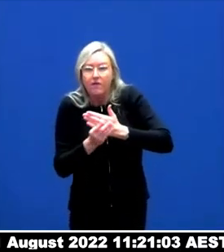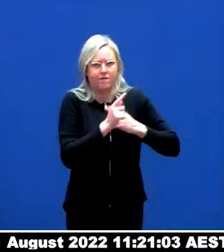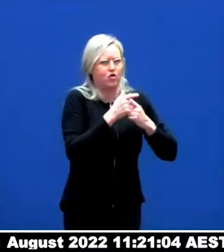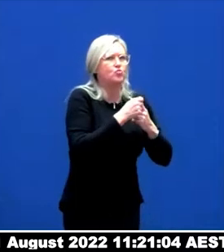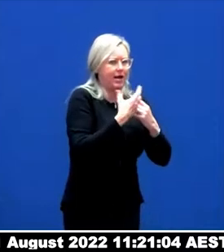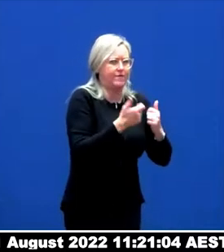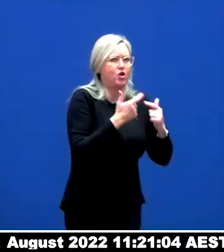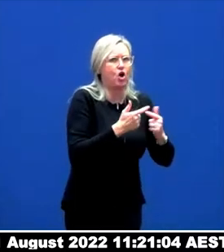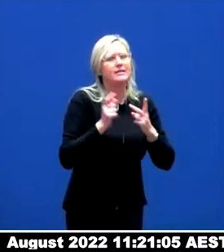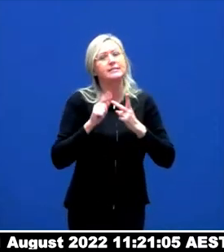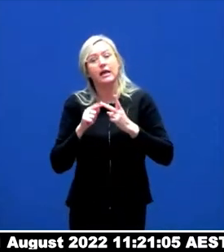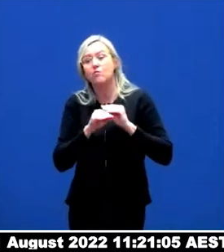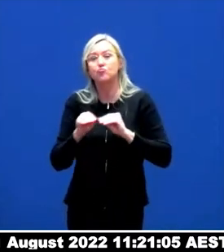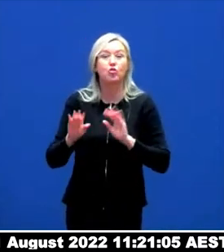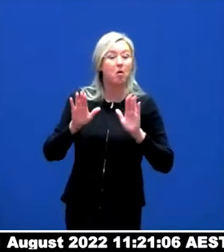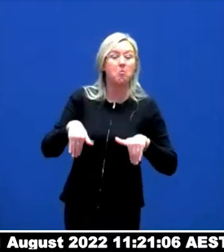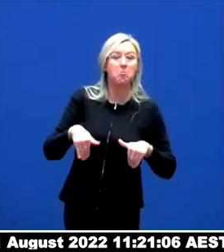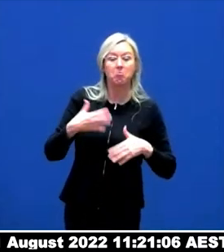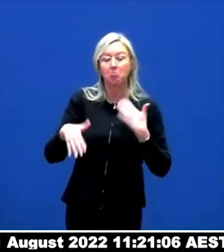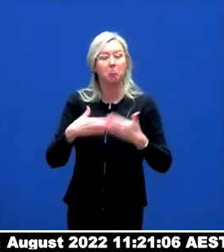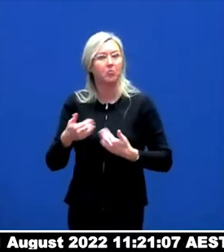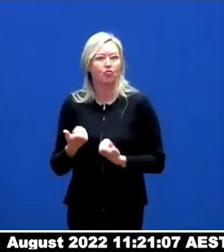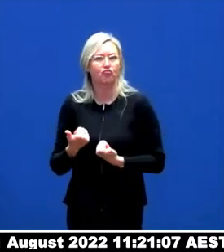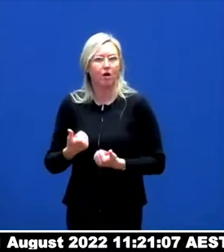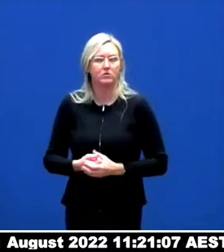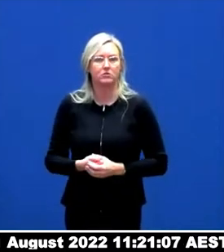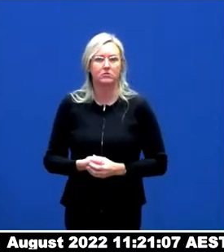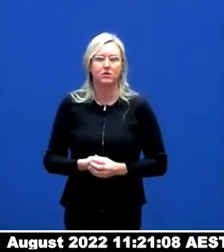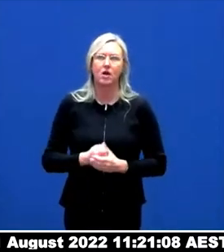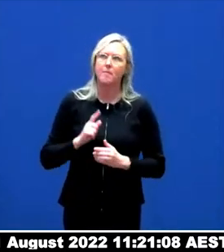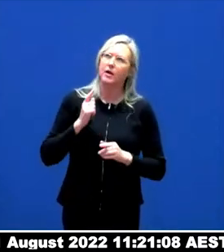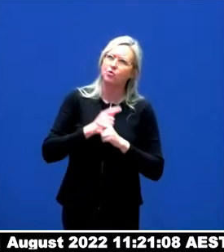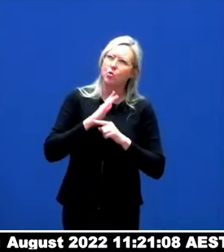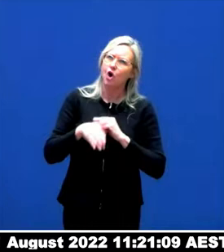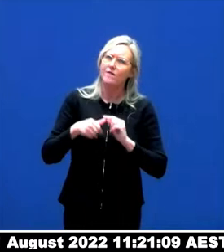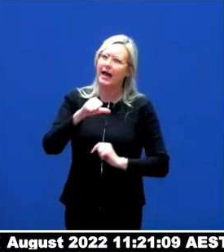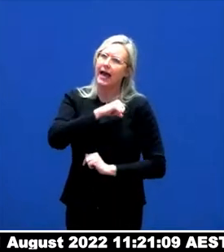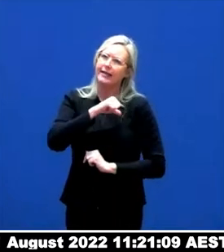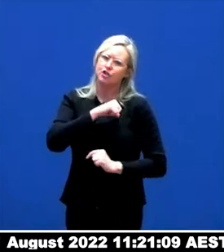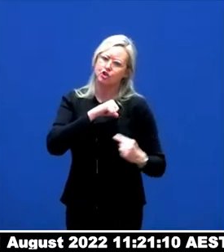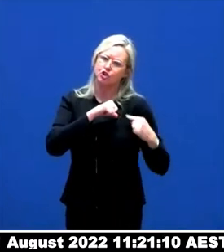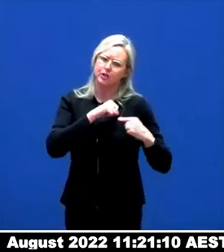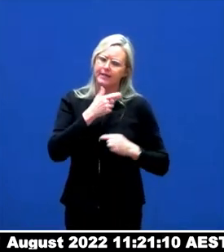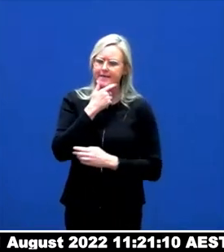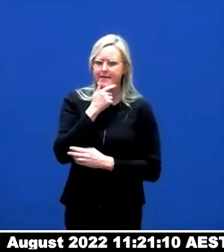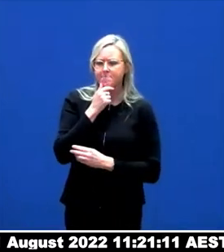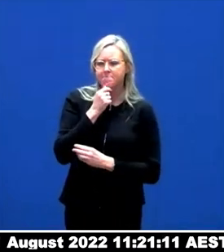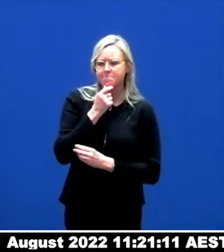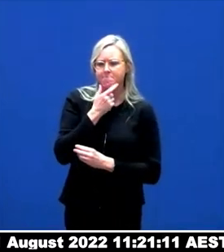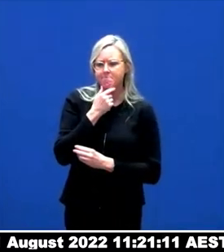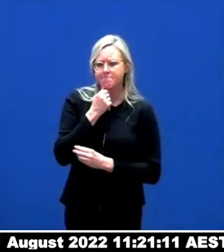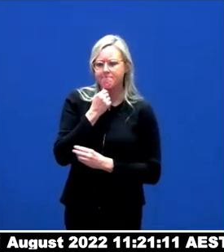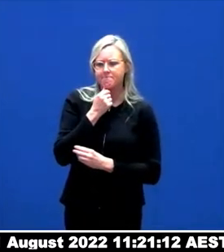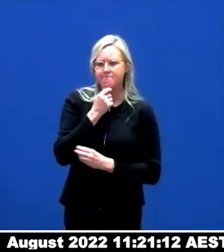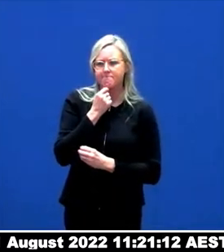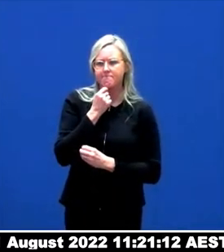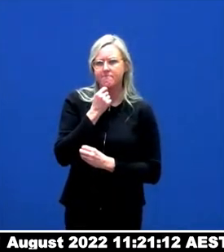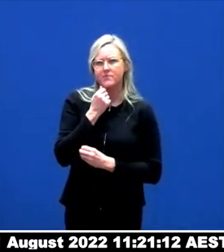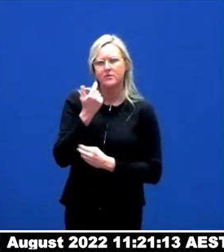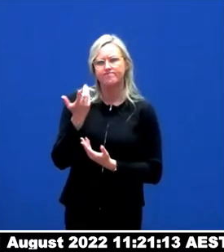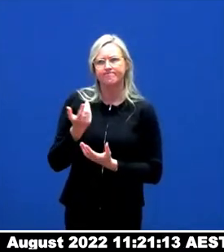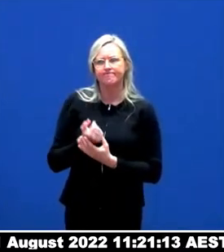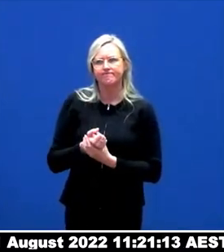And in terms of attitudes, I think that there wasn't any definition